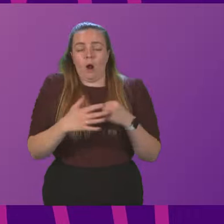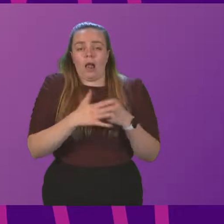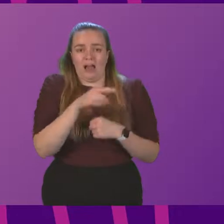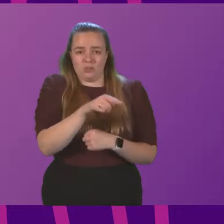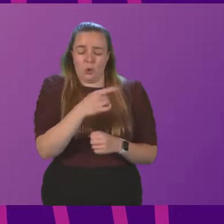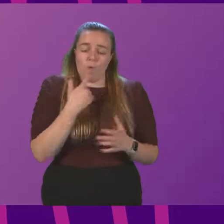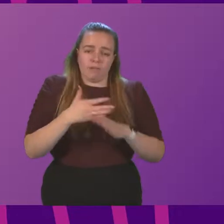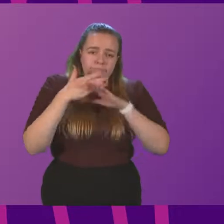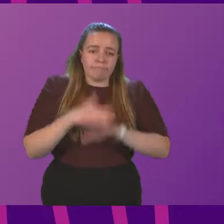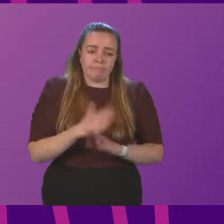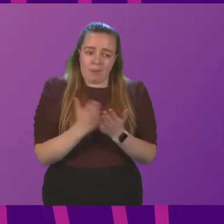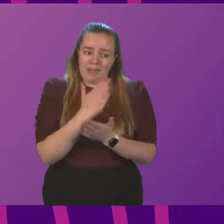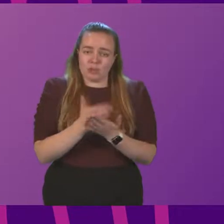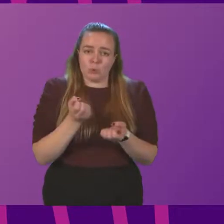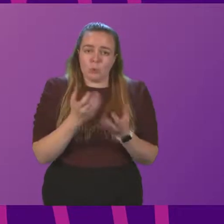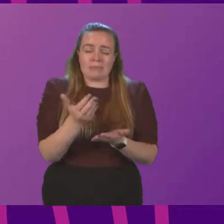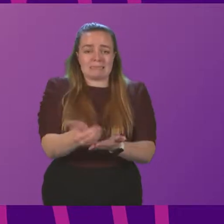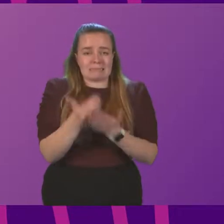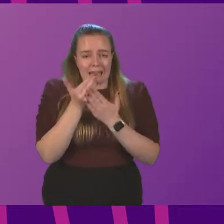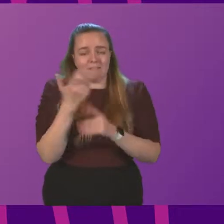to ensure that it is delivered safely and successfully.